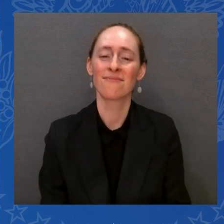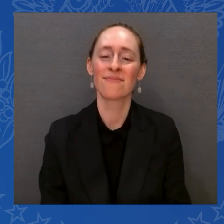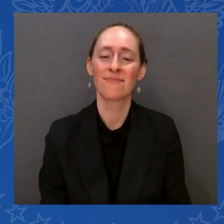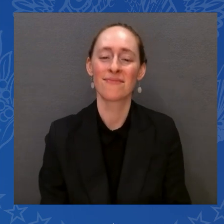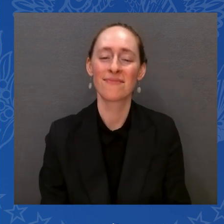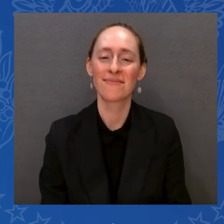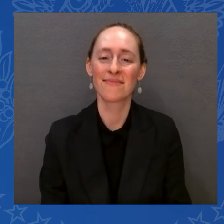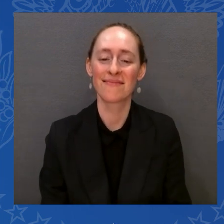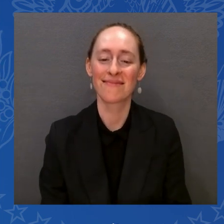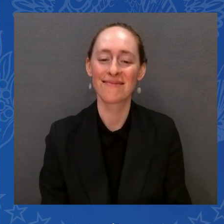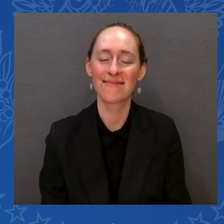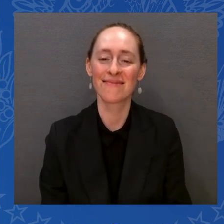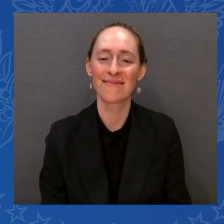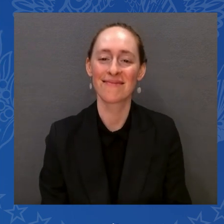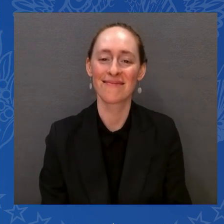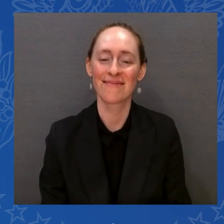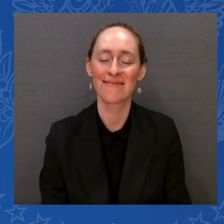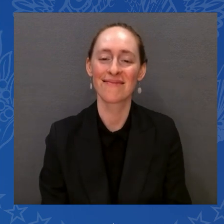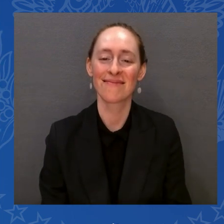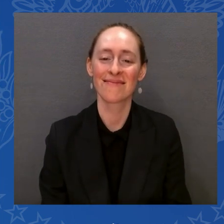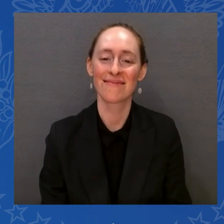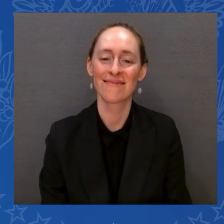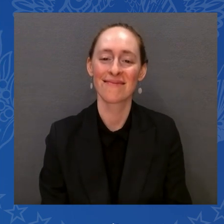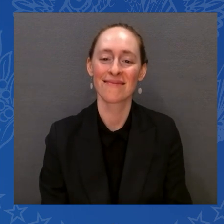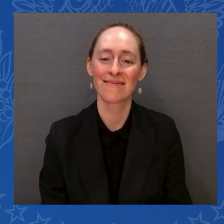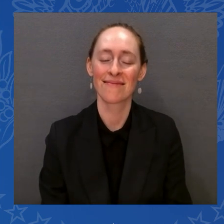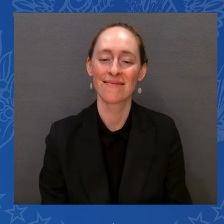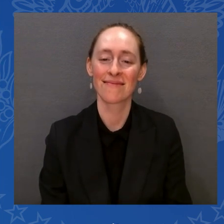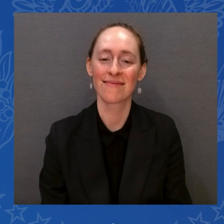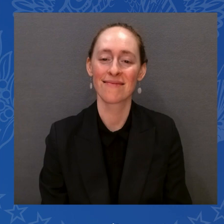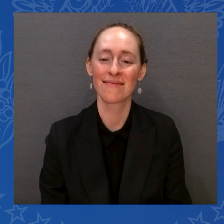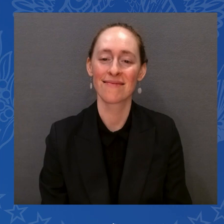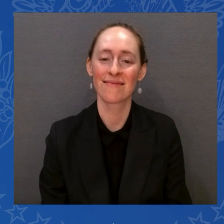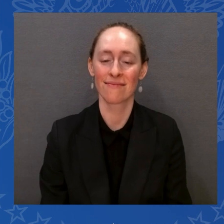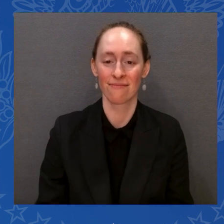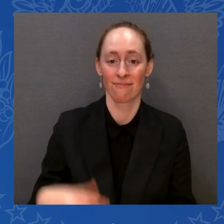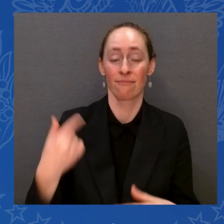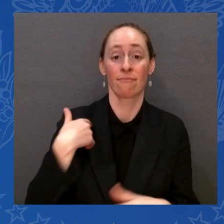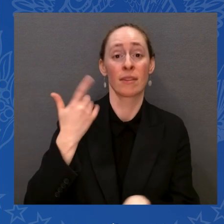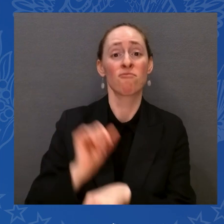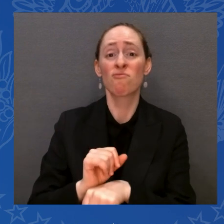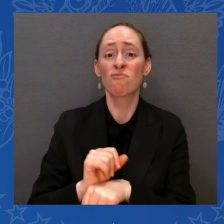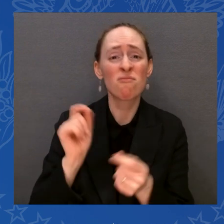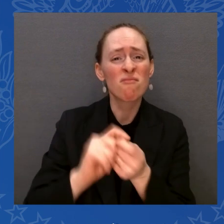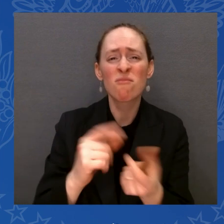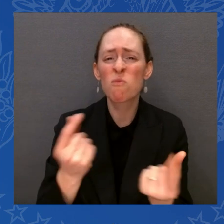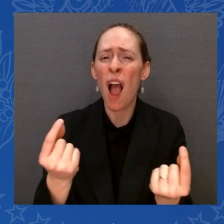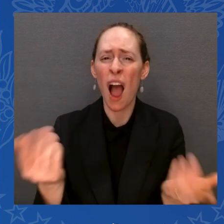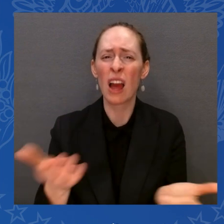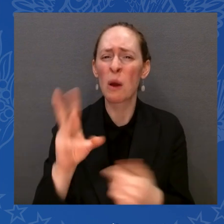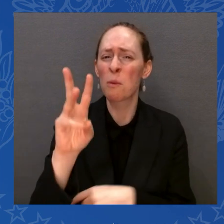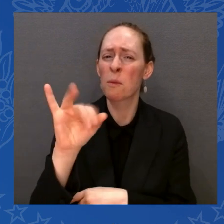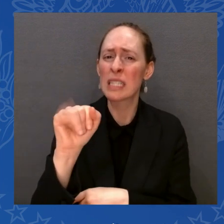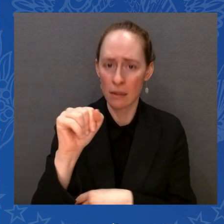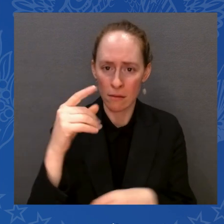The work that I do on Wisconsin's infrastructure has helped myself and my fellow union brothers and sisters in our union way of life.